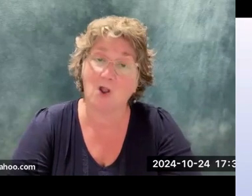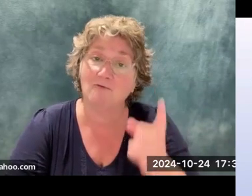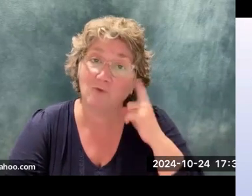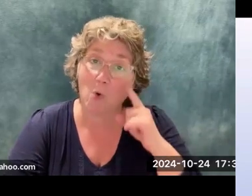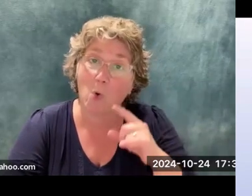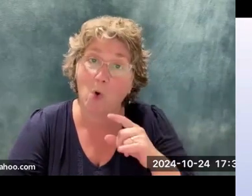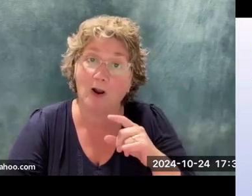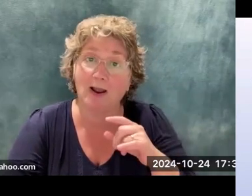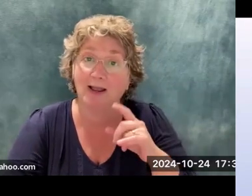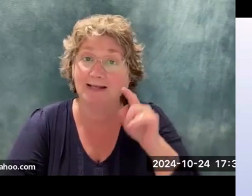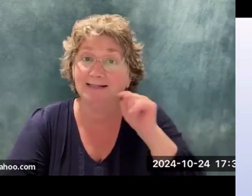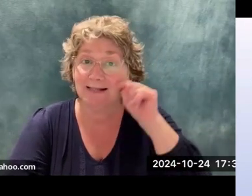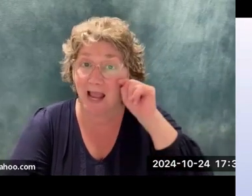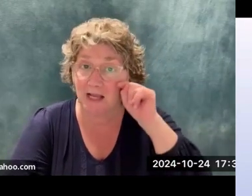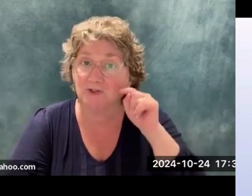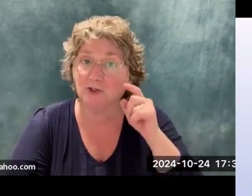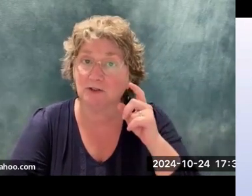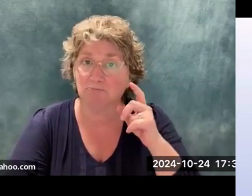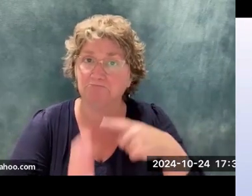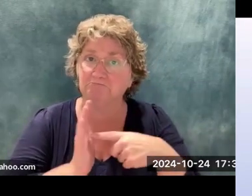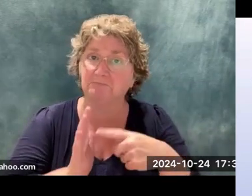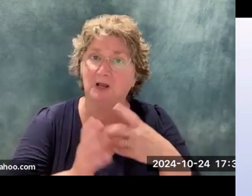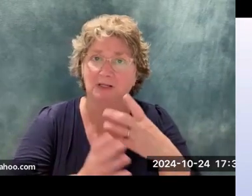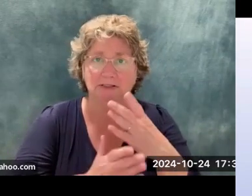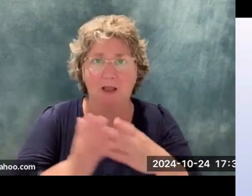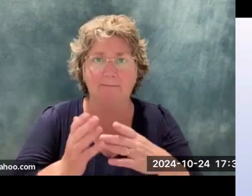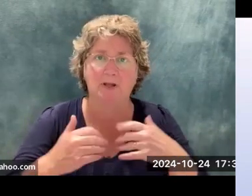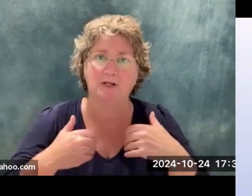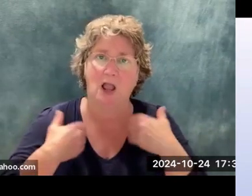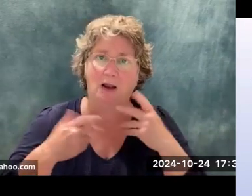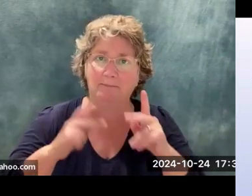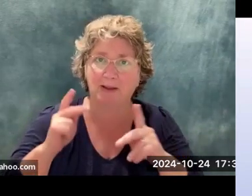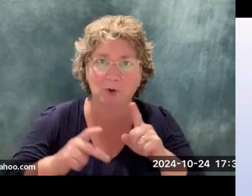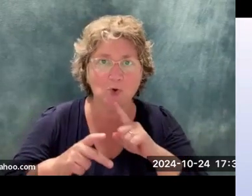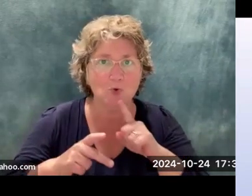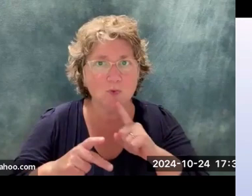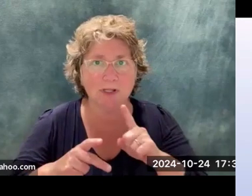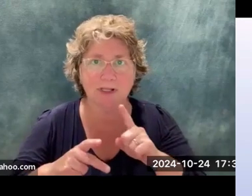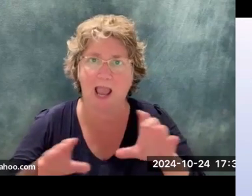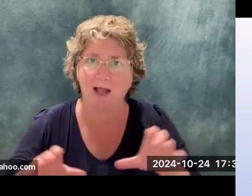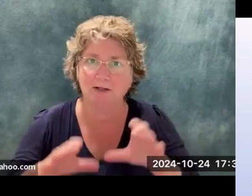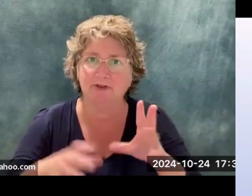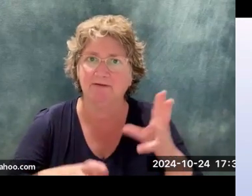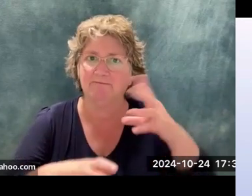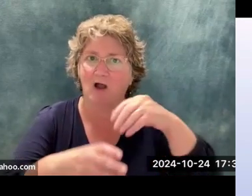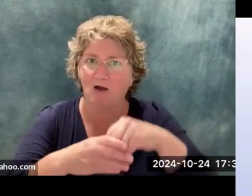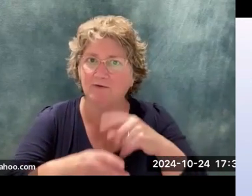who were actively involved in COVID mitigation efforts, promoting